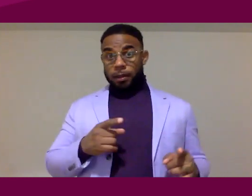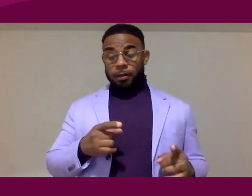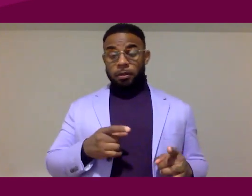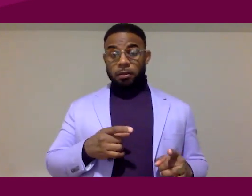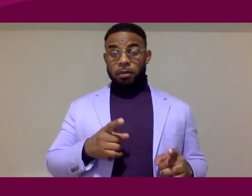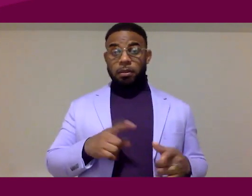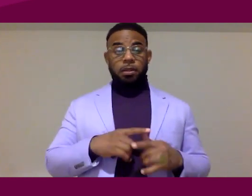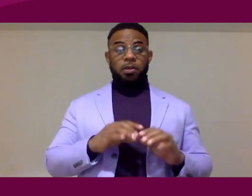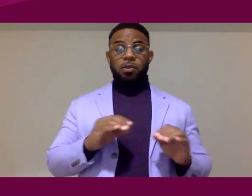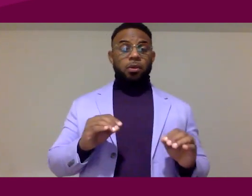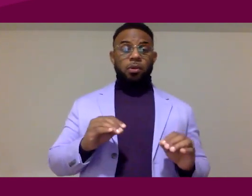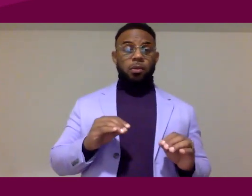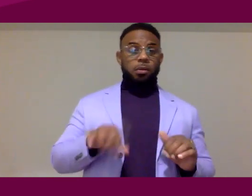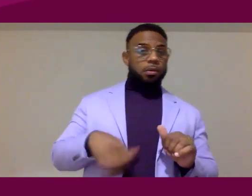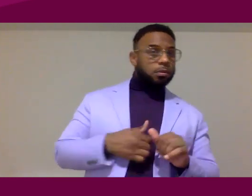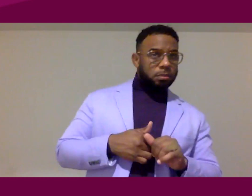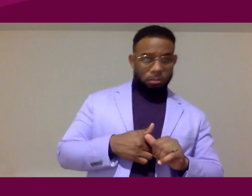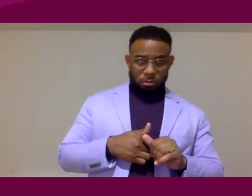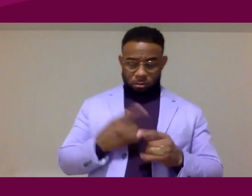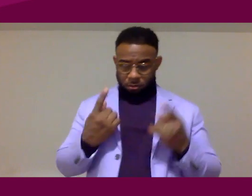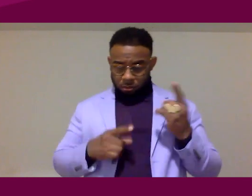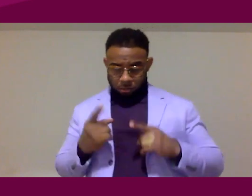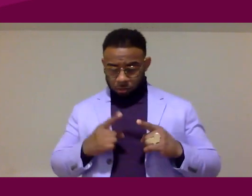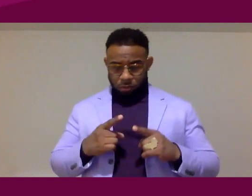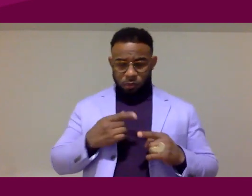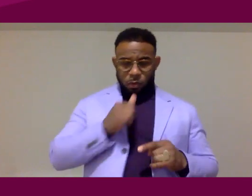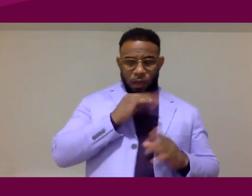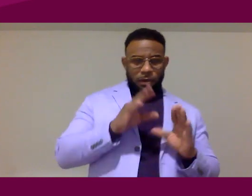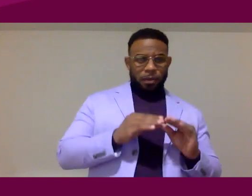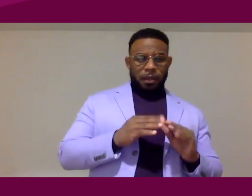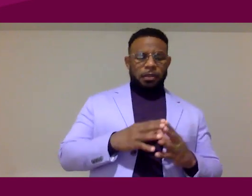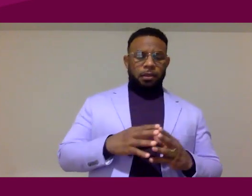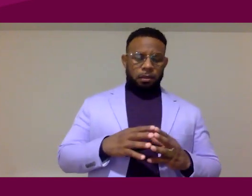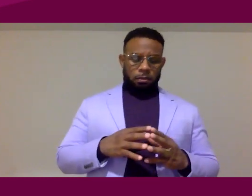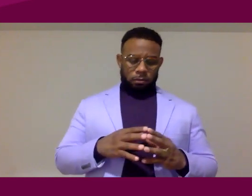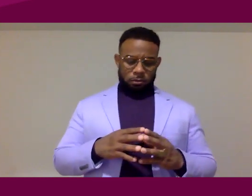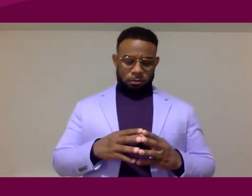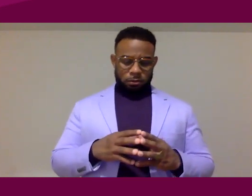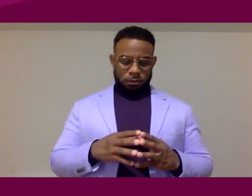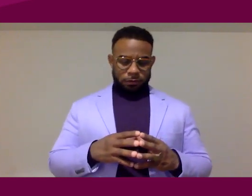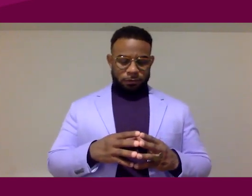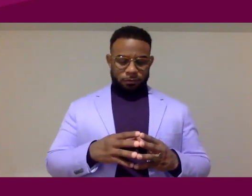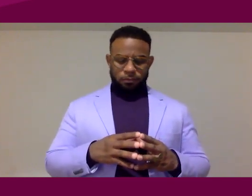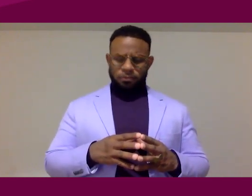and there's no backdoor deals in private meetings.